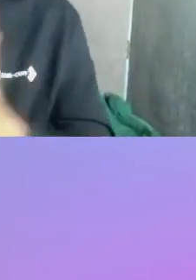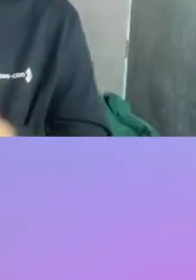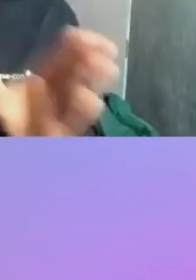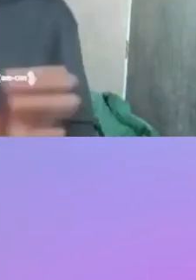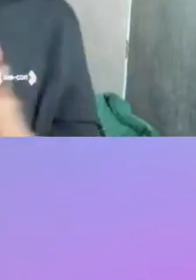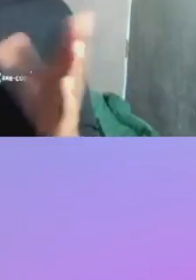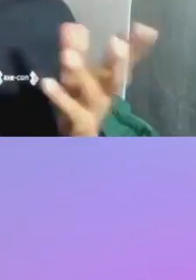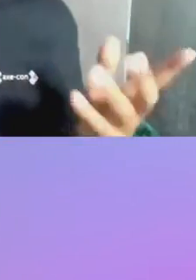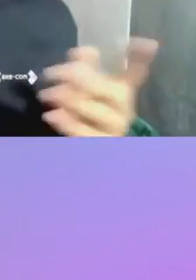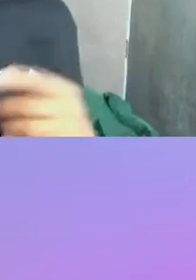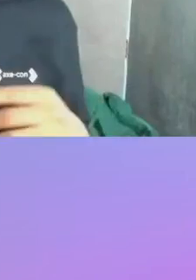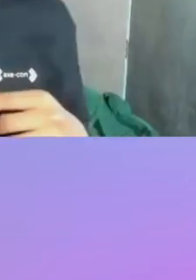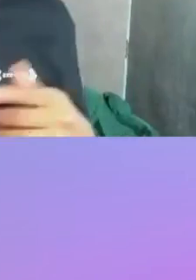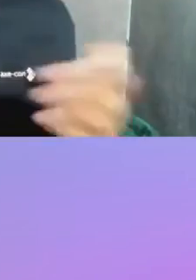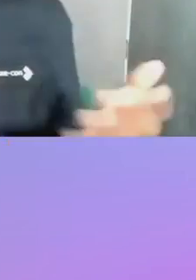through a little bit on this one. One of the things you do